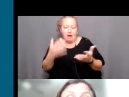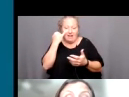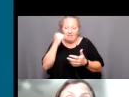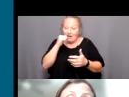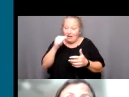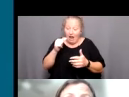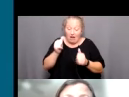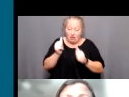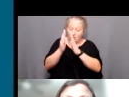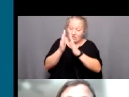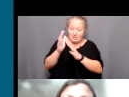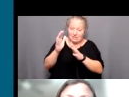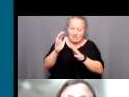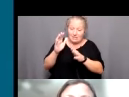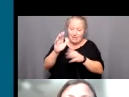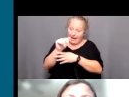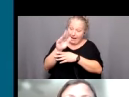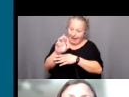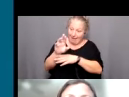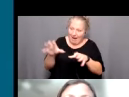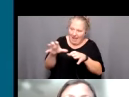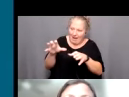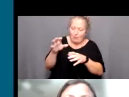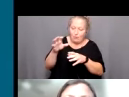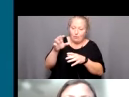if we don't address the labor piece, then